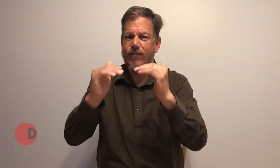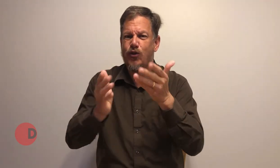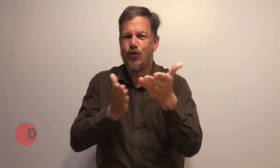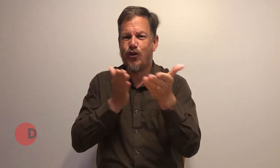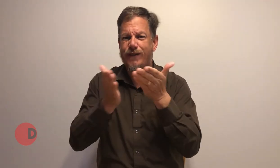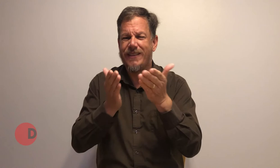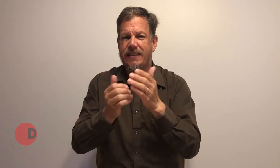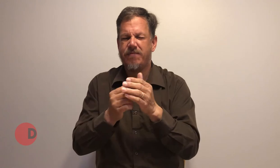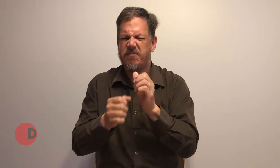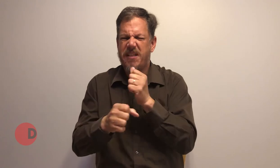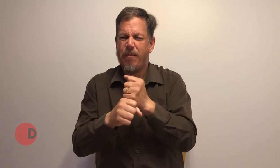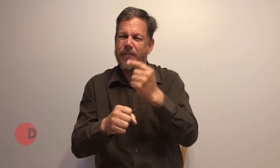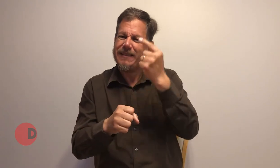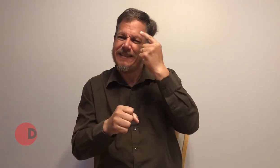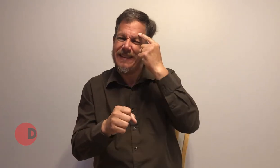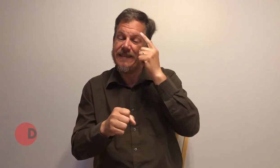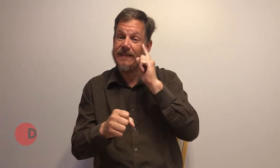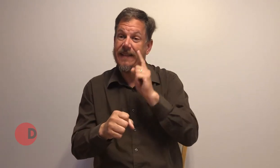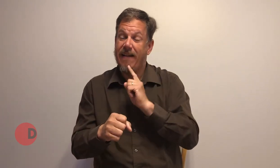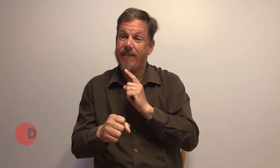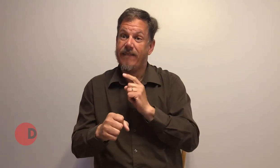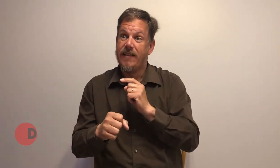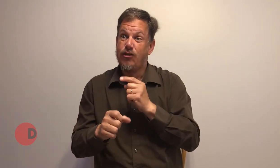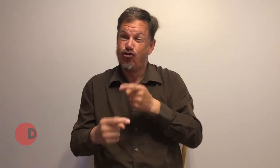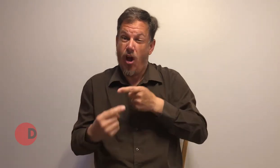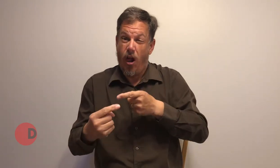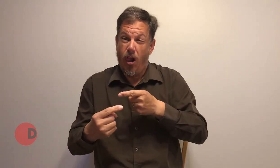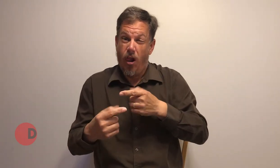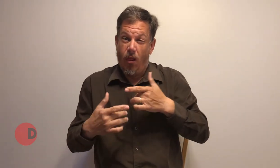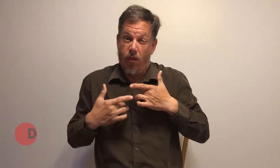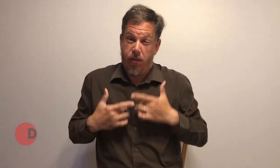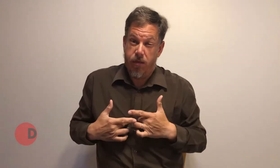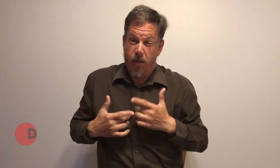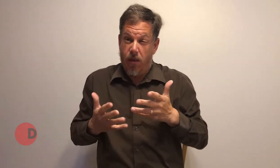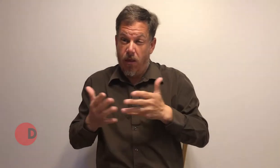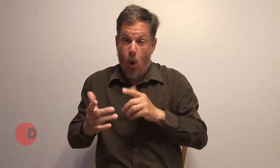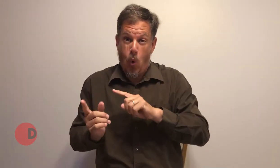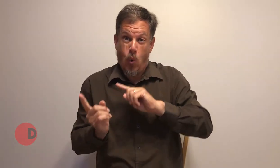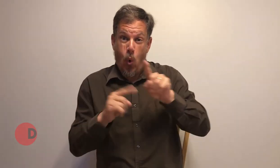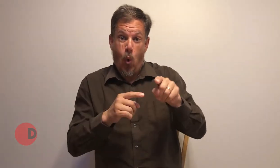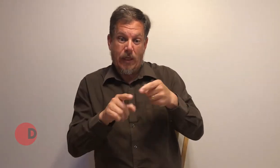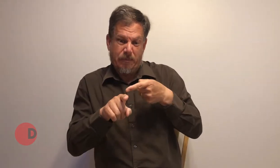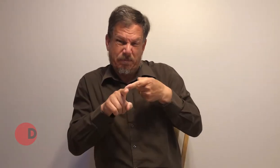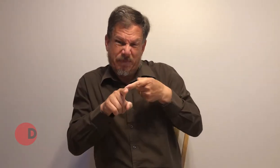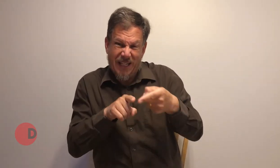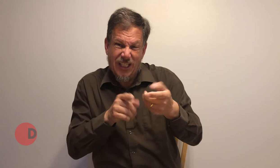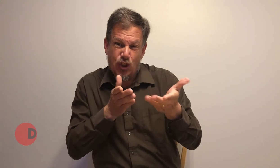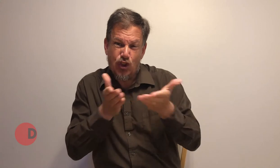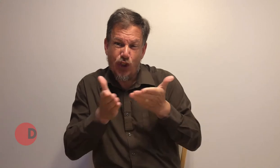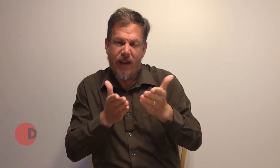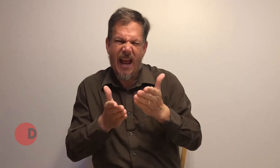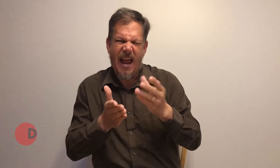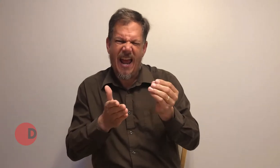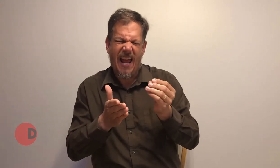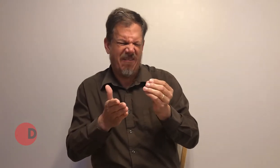It does not make sense that when Deaf people struggle with depression, go to a specialized service,